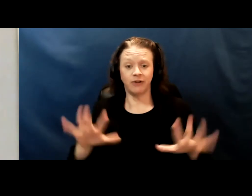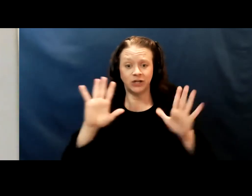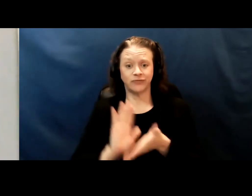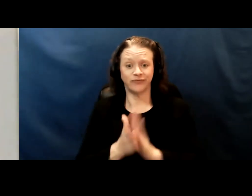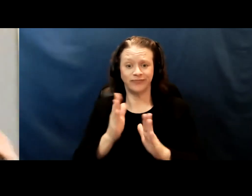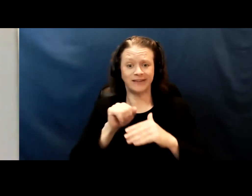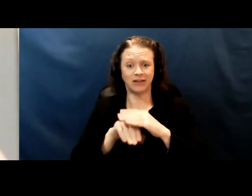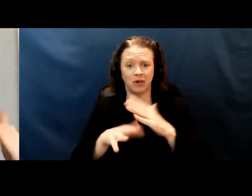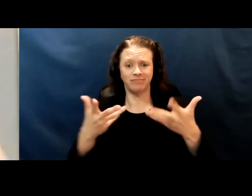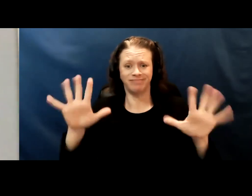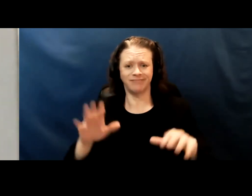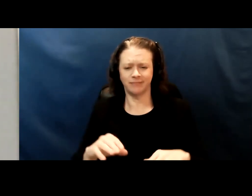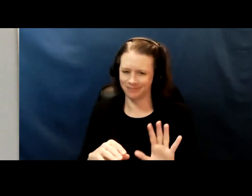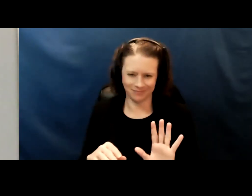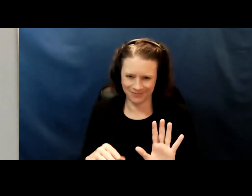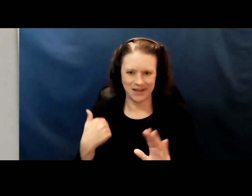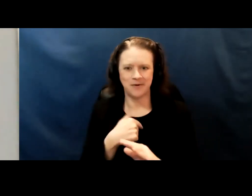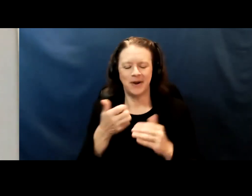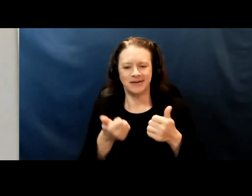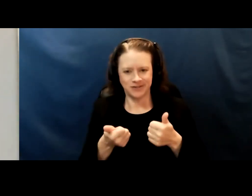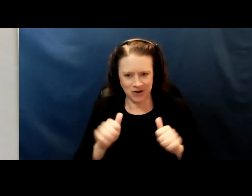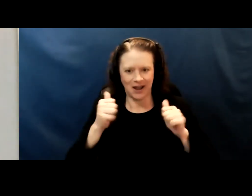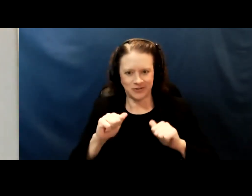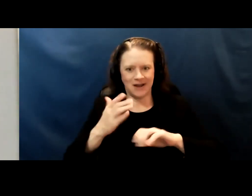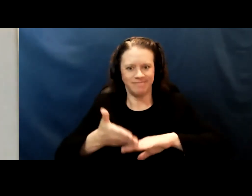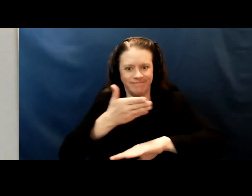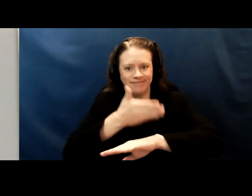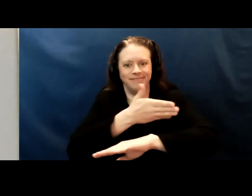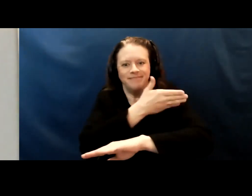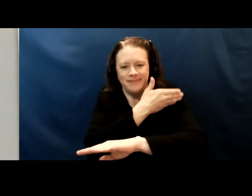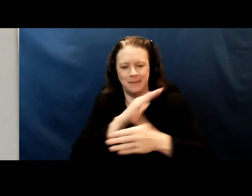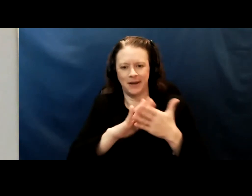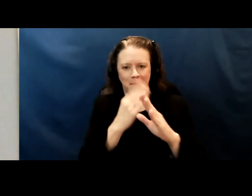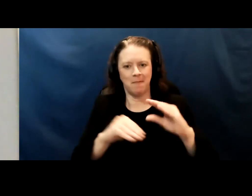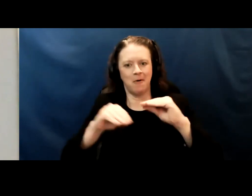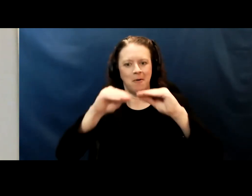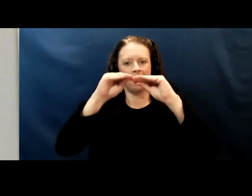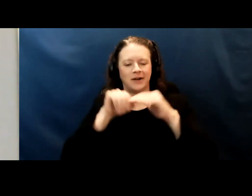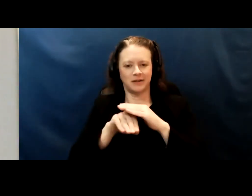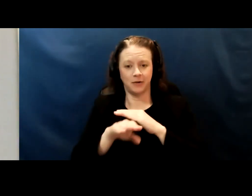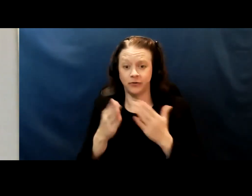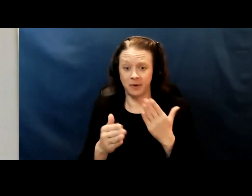to keep trying and trying to be more and more accessible. So maybe your first couple of videos you're going to have -- if it's